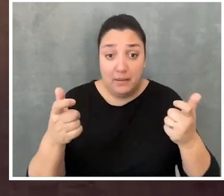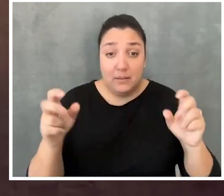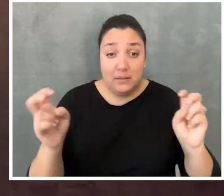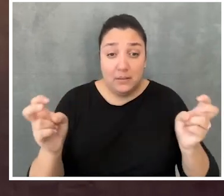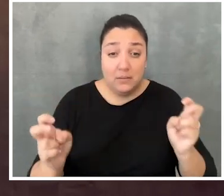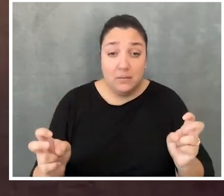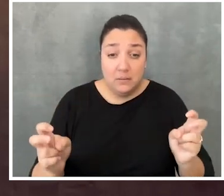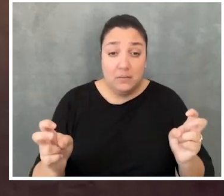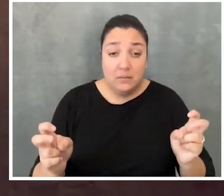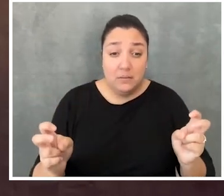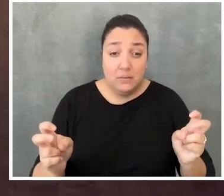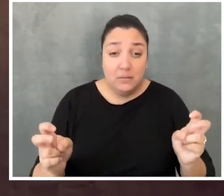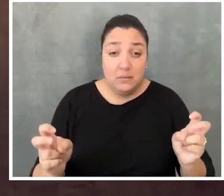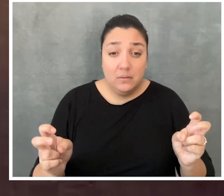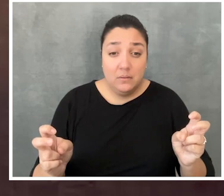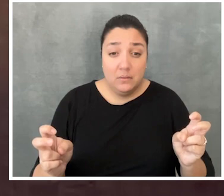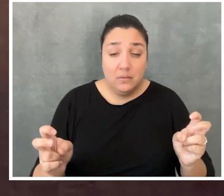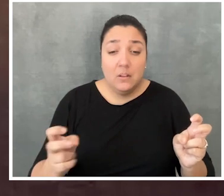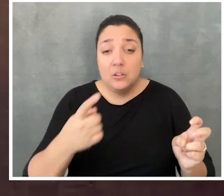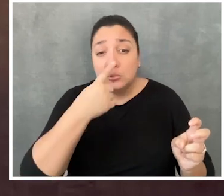and advocacy that the Alliance is doing with WEI,